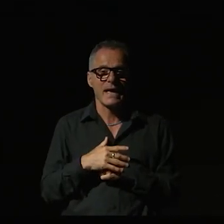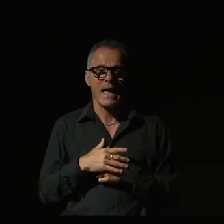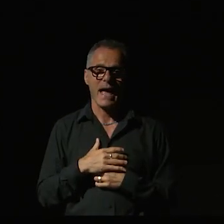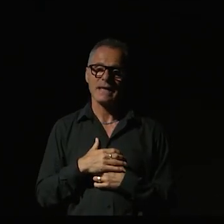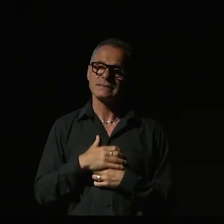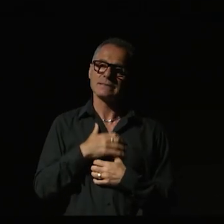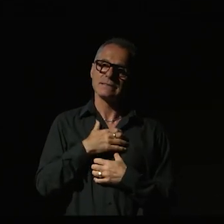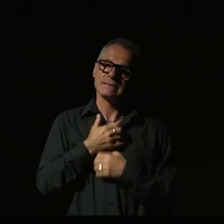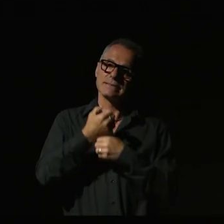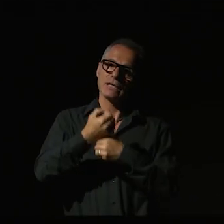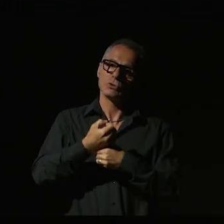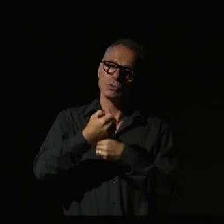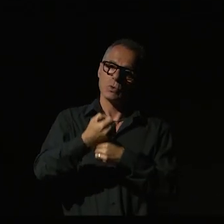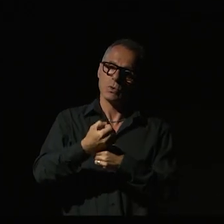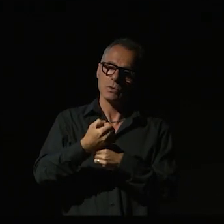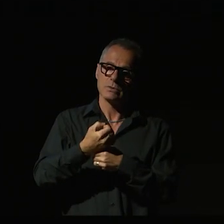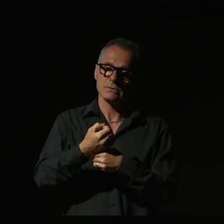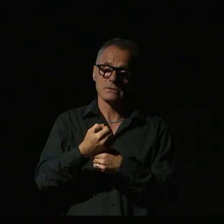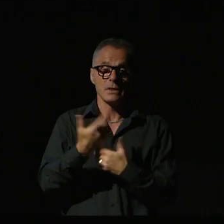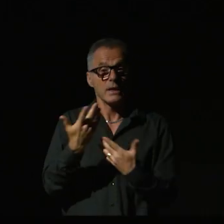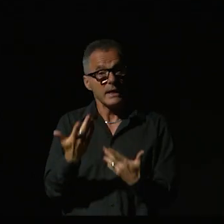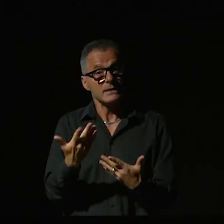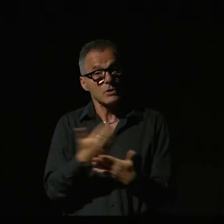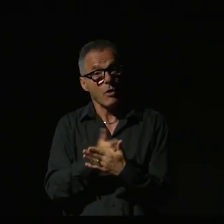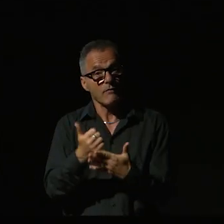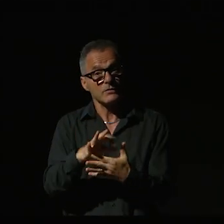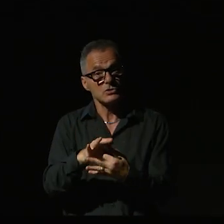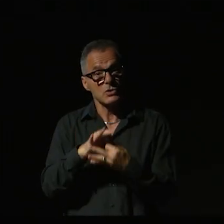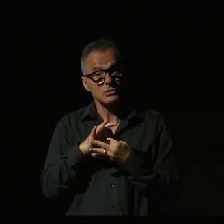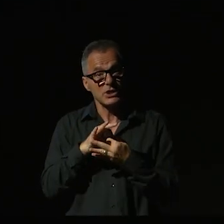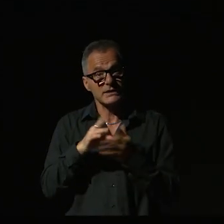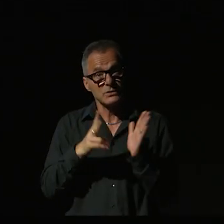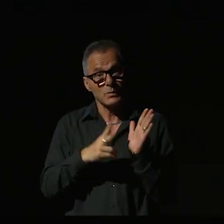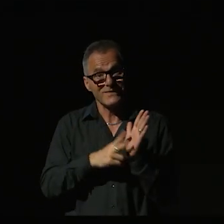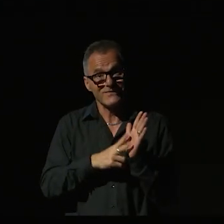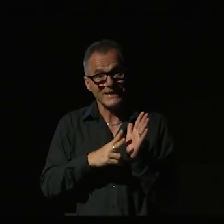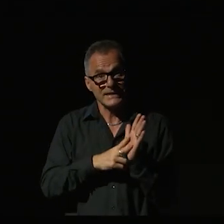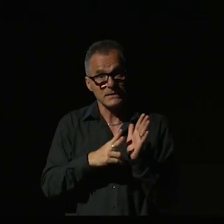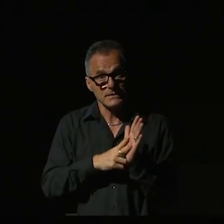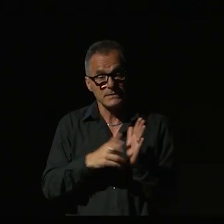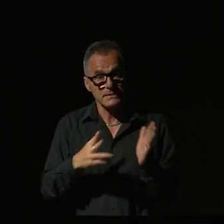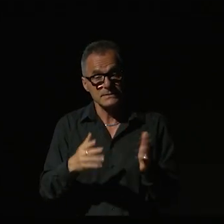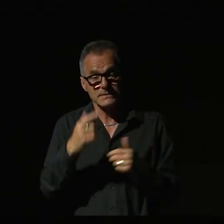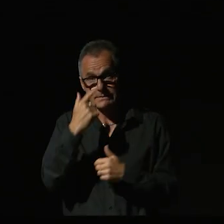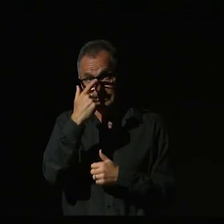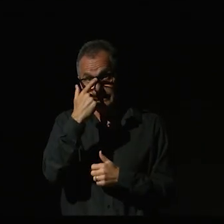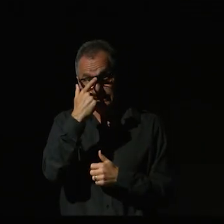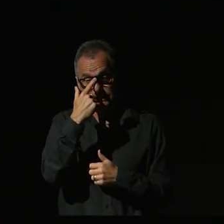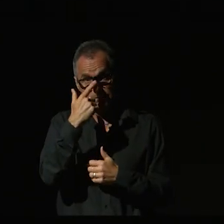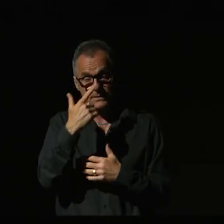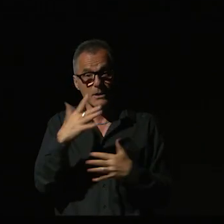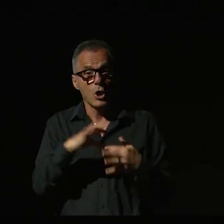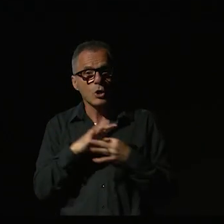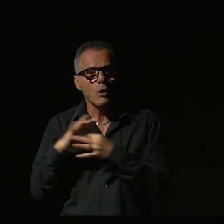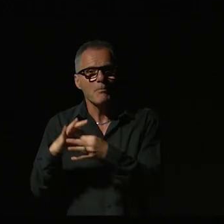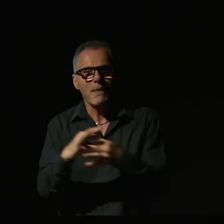is often associated with the birth of Venus. And we find that motif on Antique sarcophagi, combining these different elements